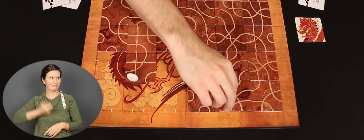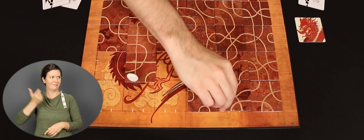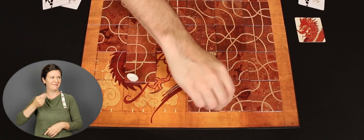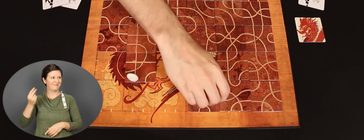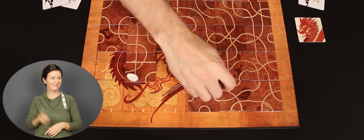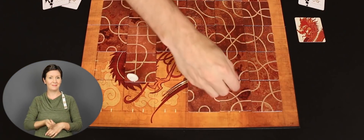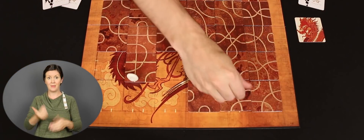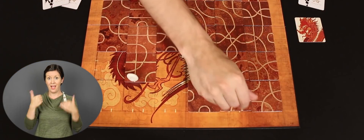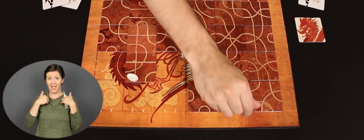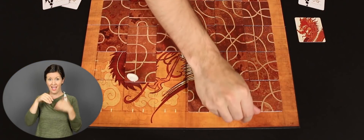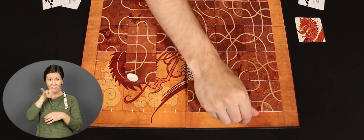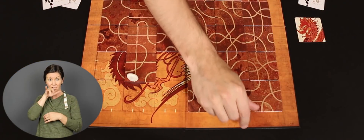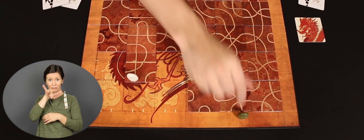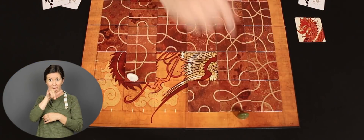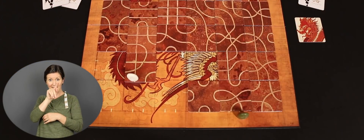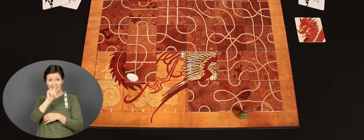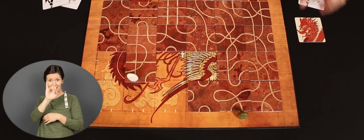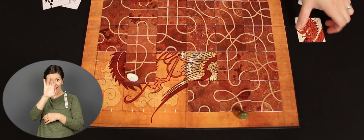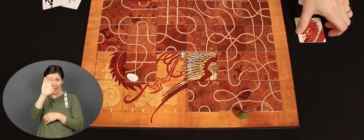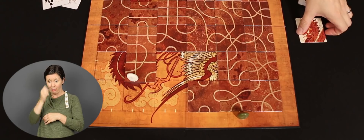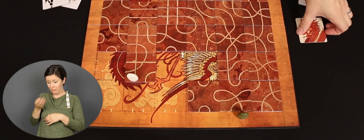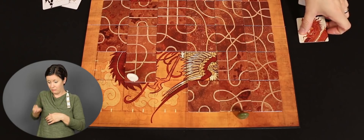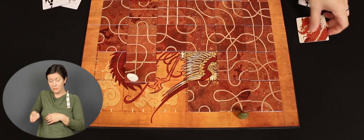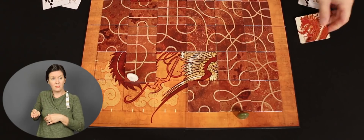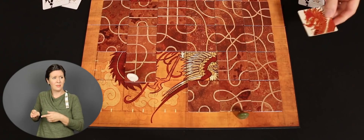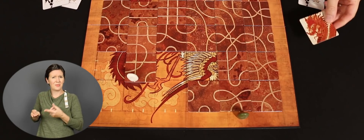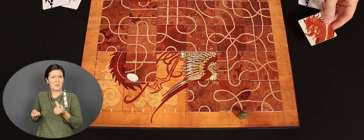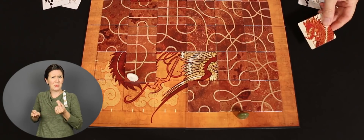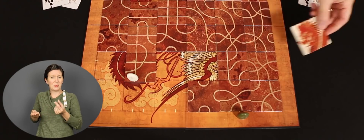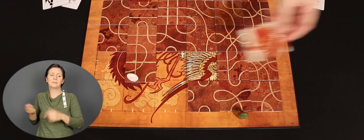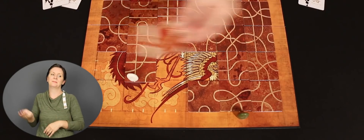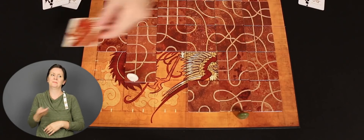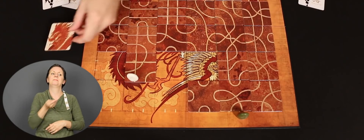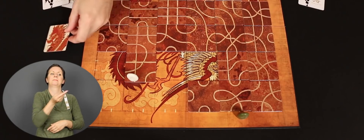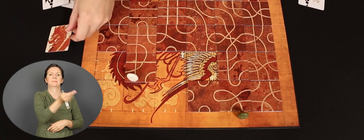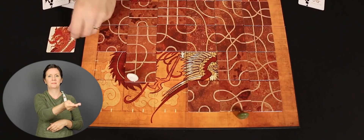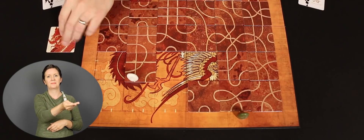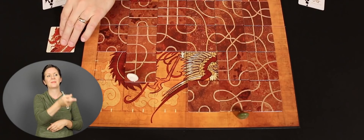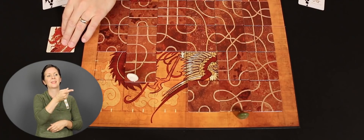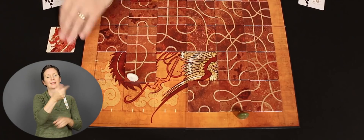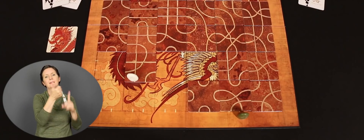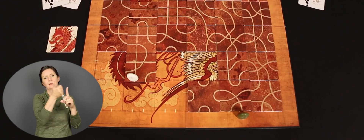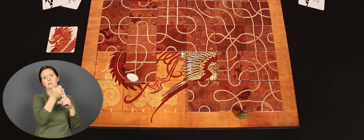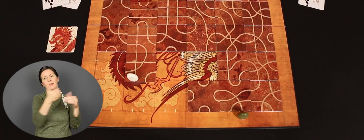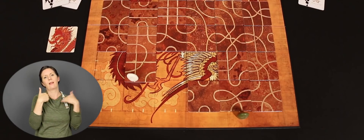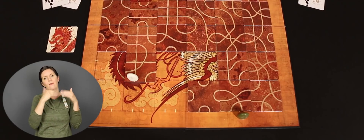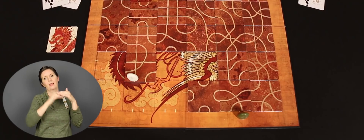holding the dragon, then you pass the dragon to the next player who has less than 3 tiles